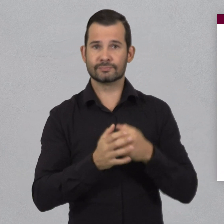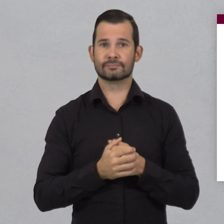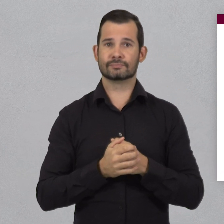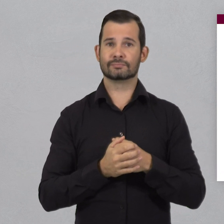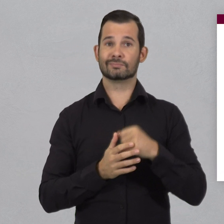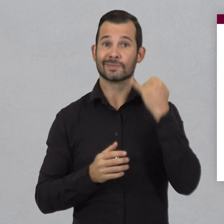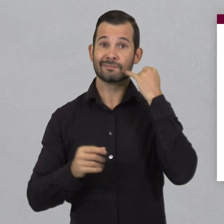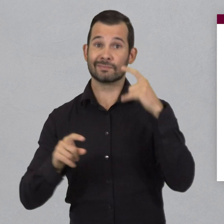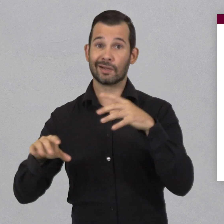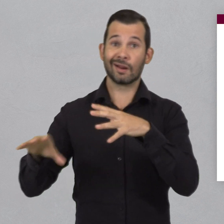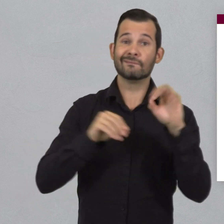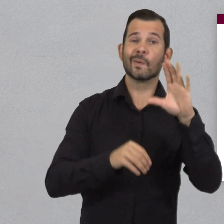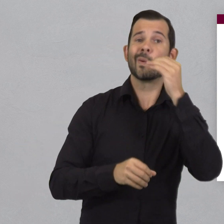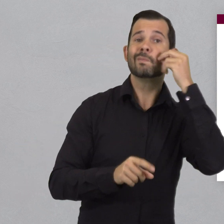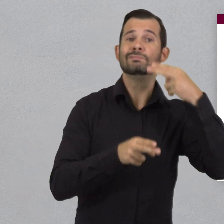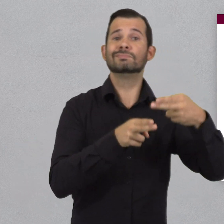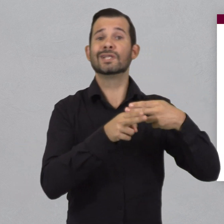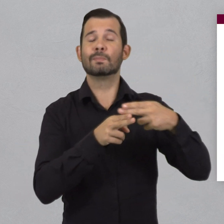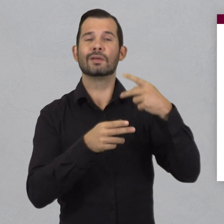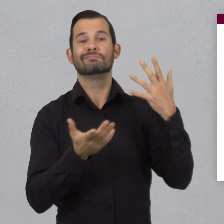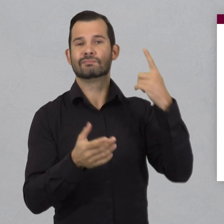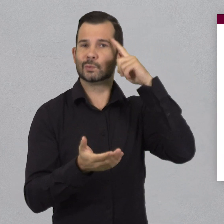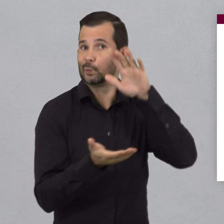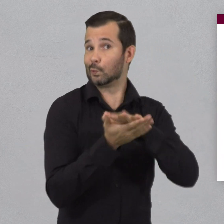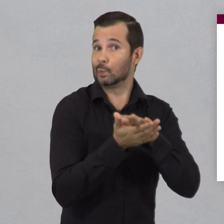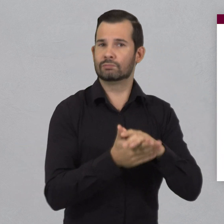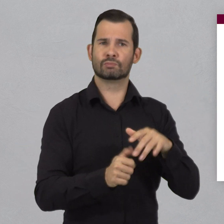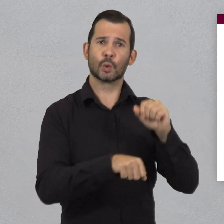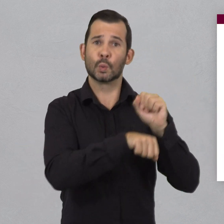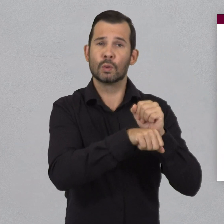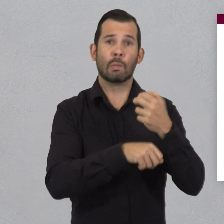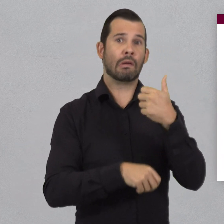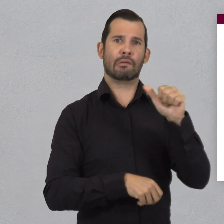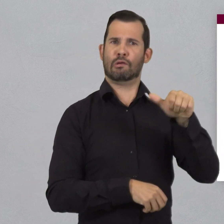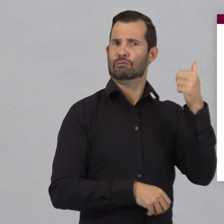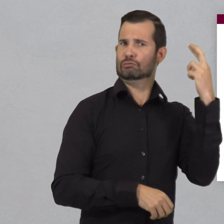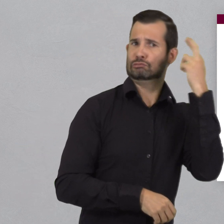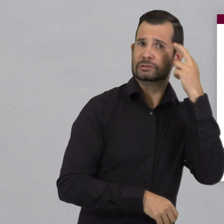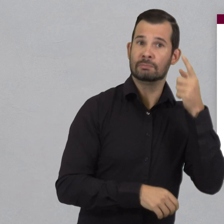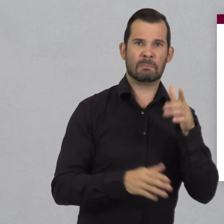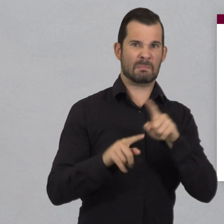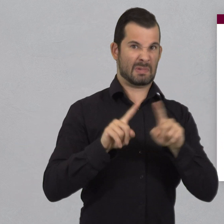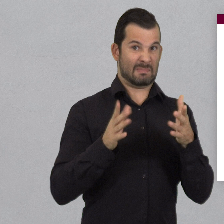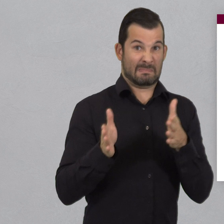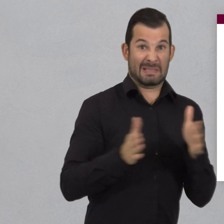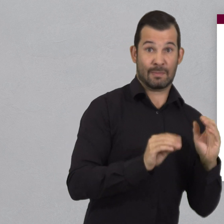If you leave your home temporarily (for school, work or any other reason) but